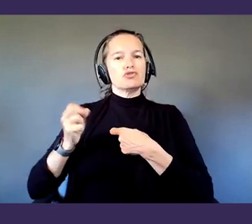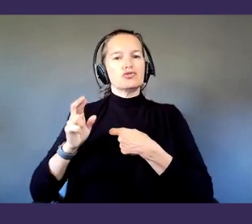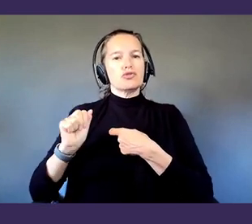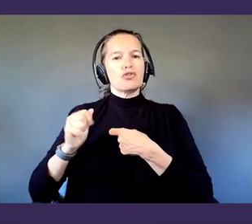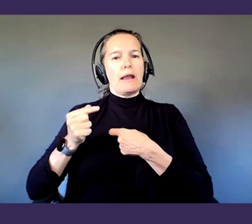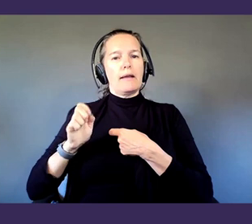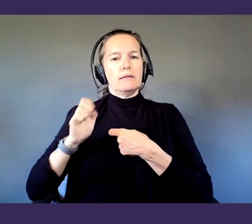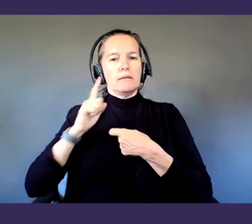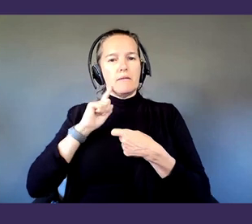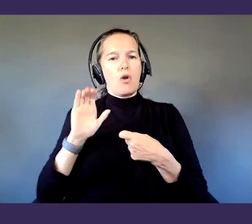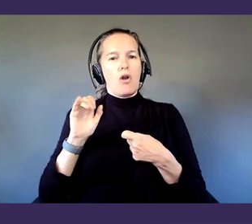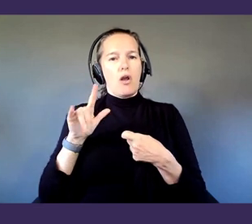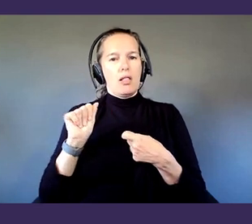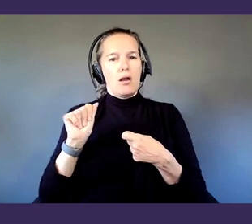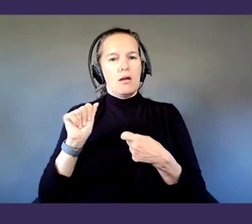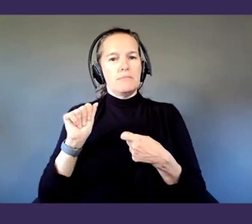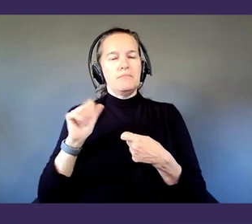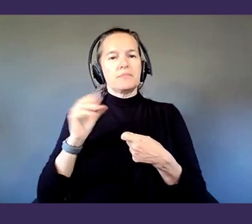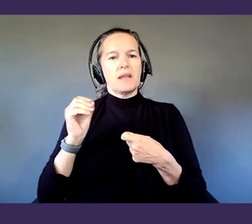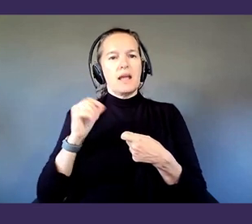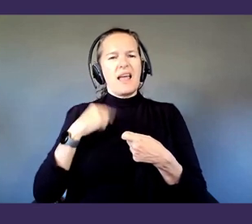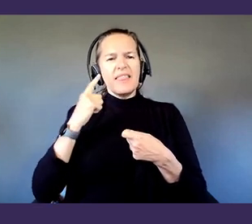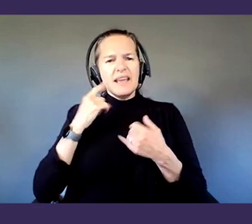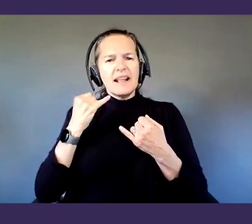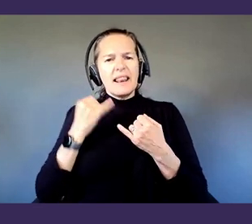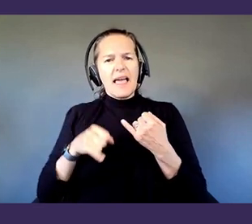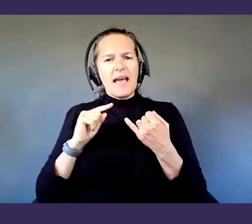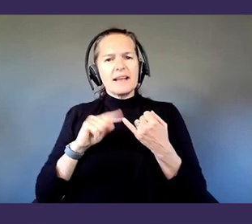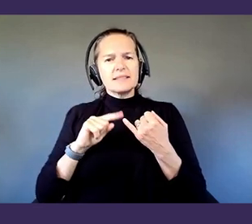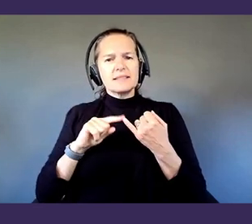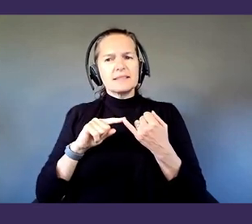And I think last but not least, we have the FERPA.